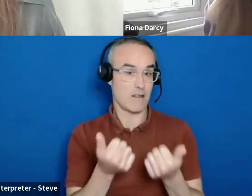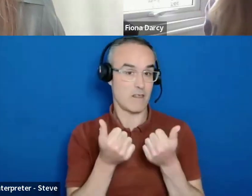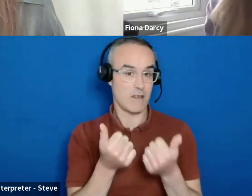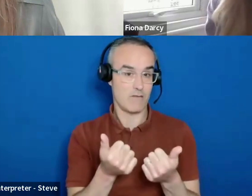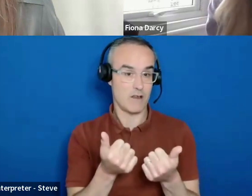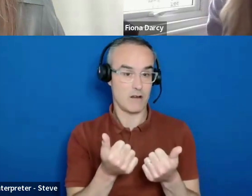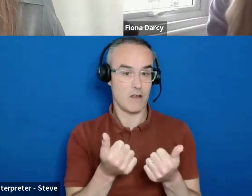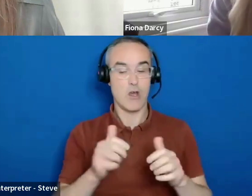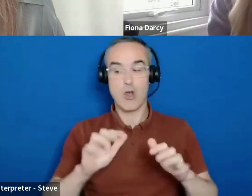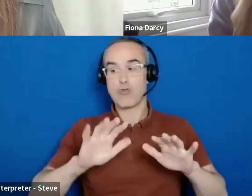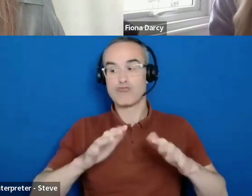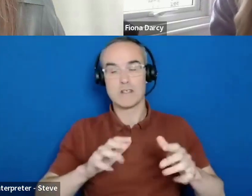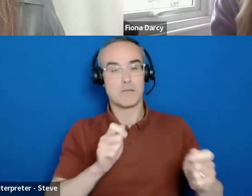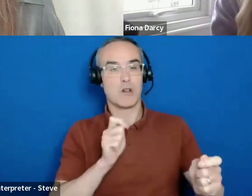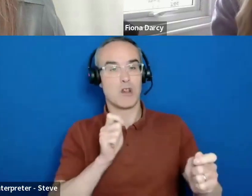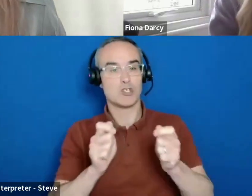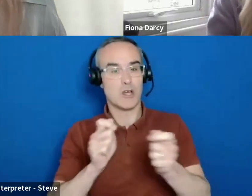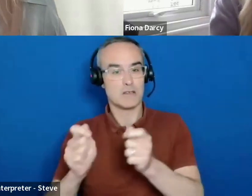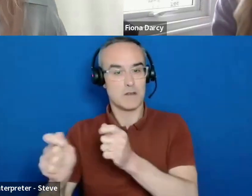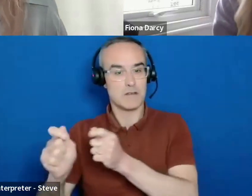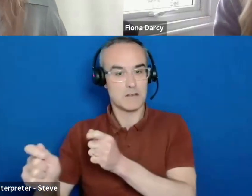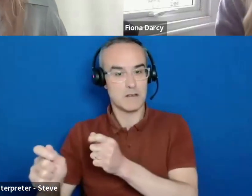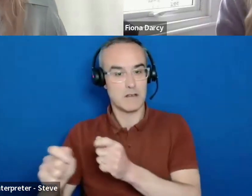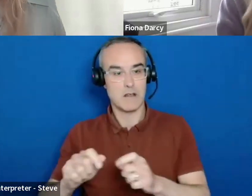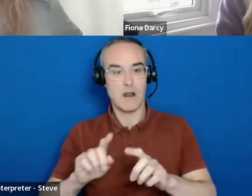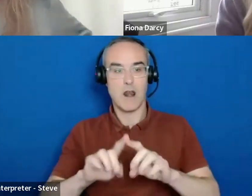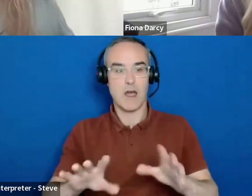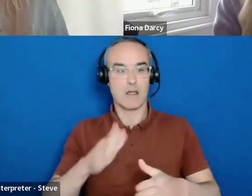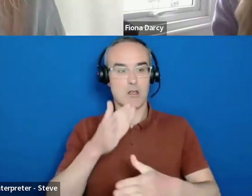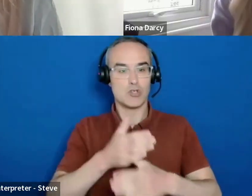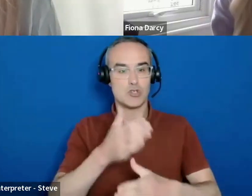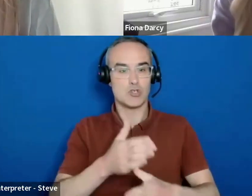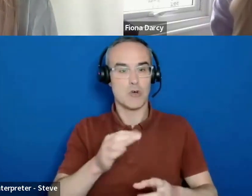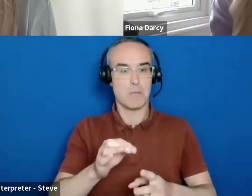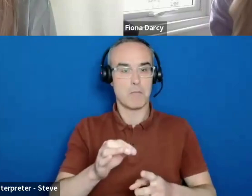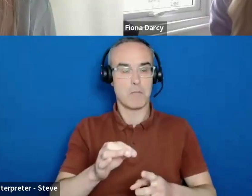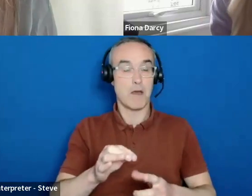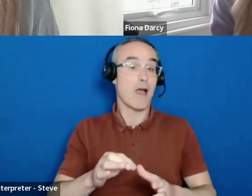Reasonable adjustments like all job applications in the UK you we